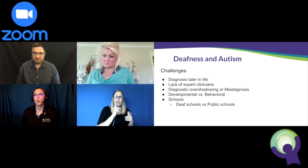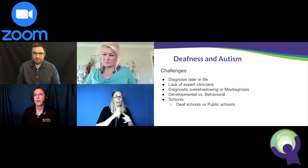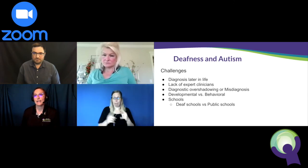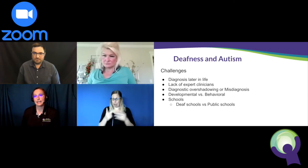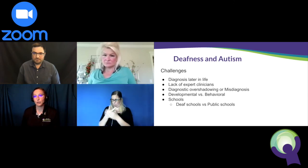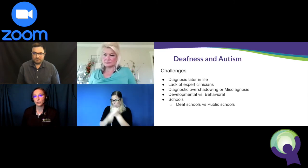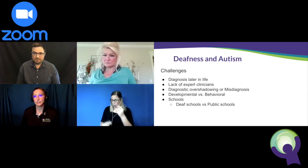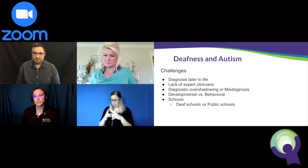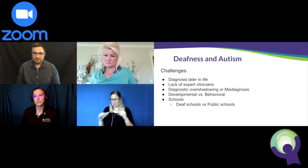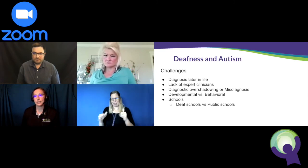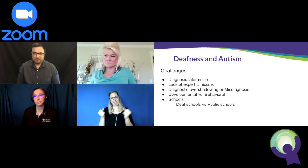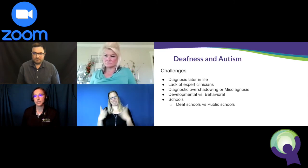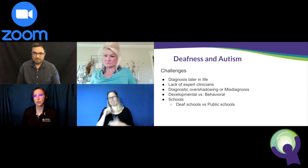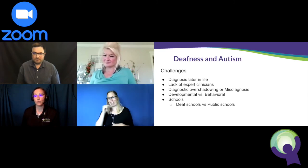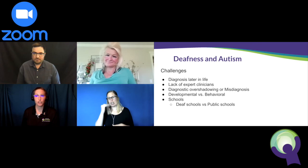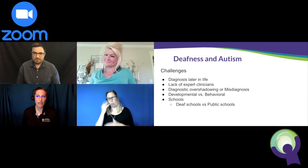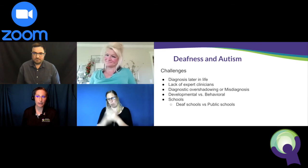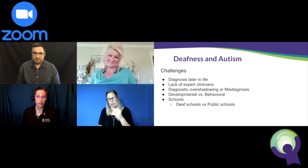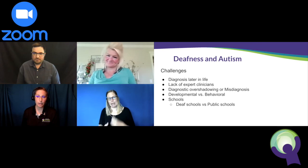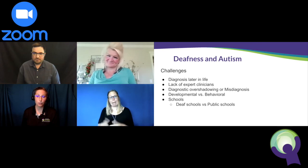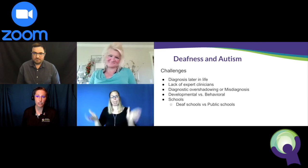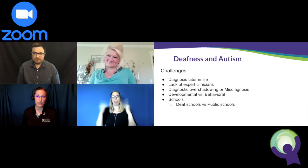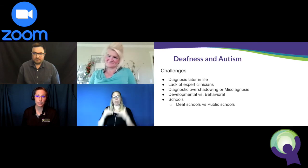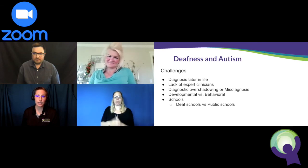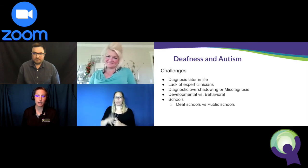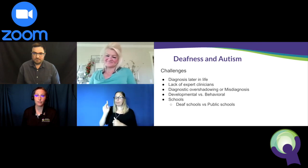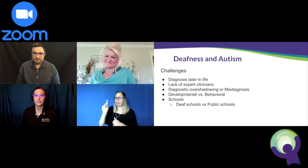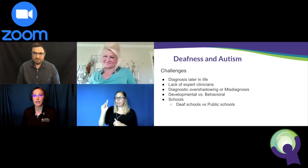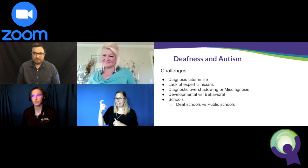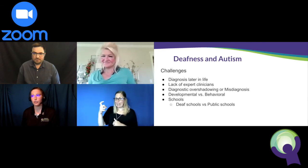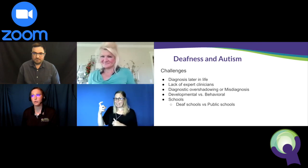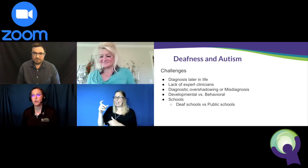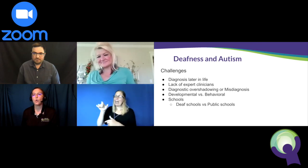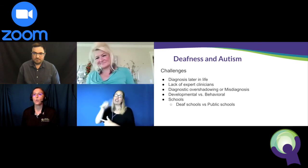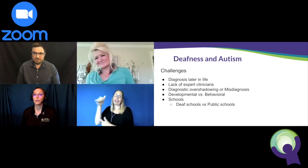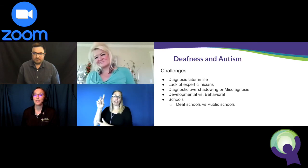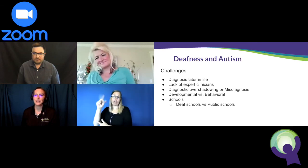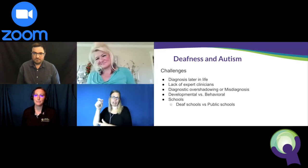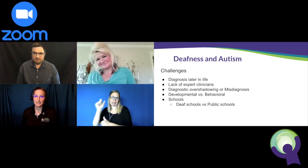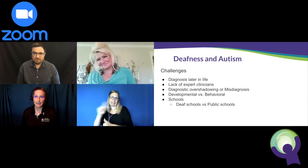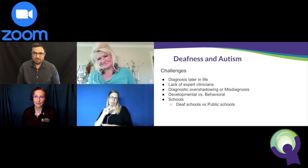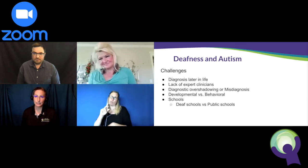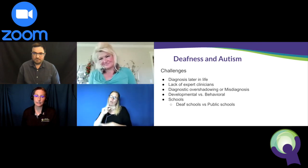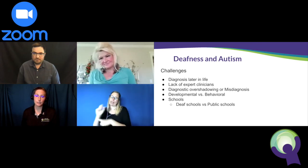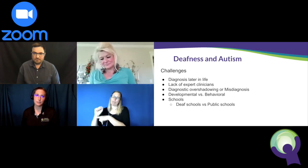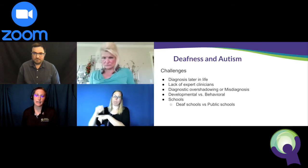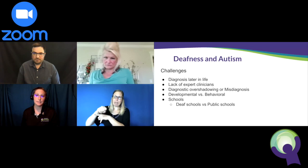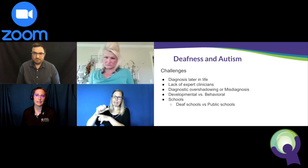A diagnosis can be overshadowing of the other or there may be a misdiagnosis. So sometimes kids are